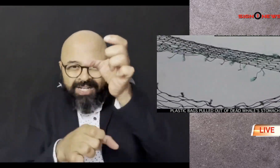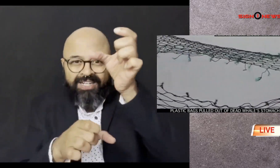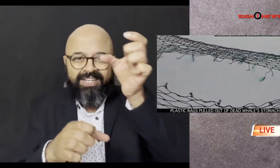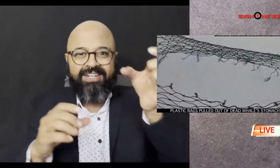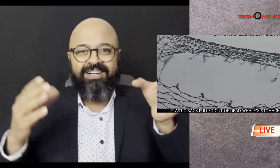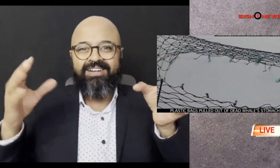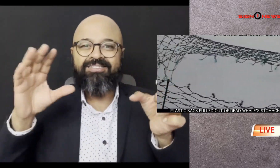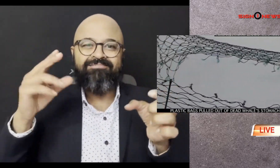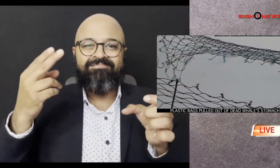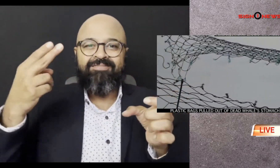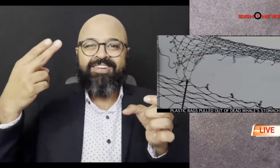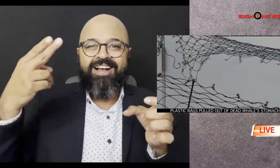the whales stomach